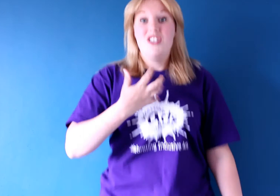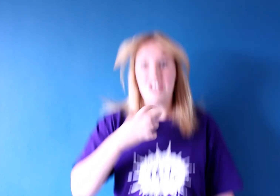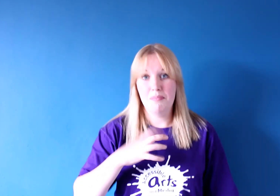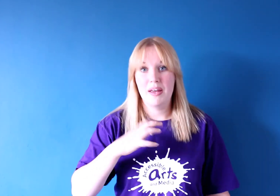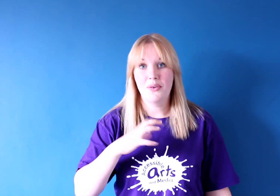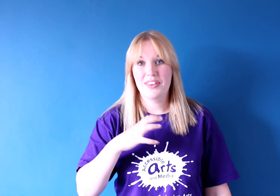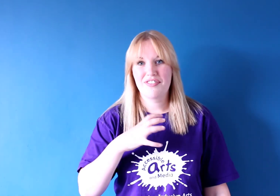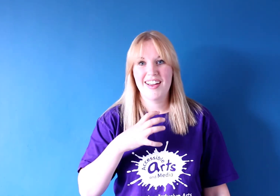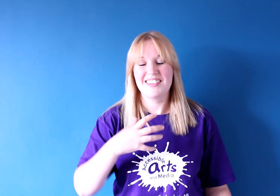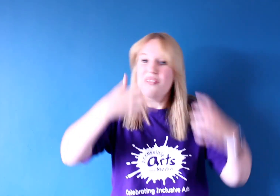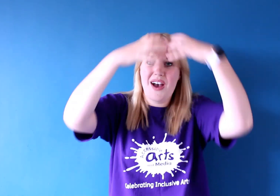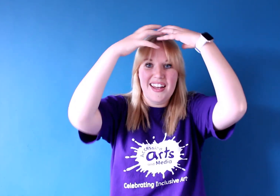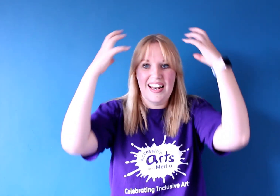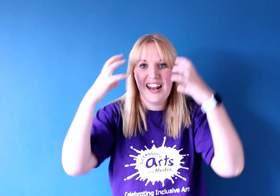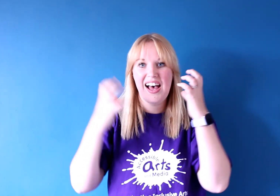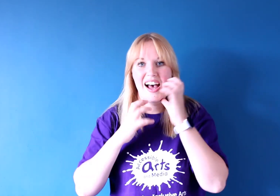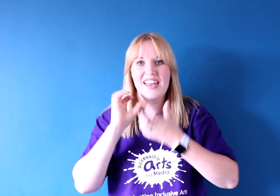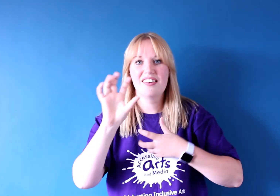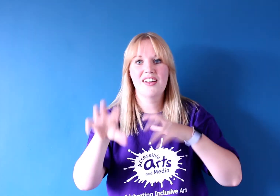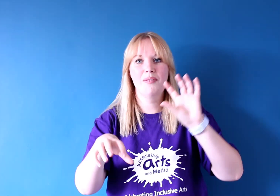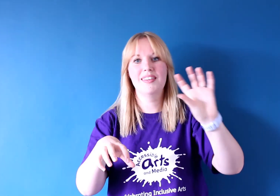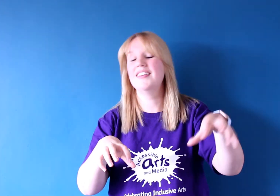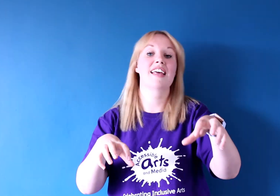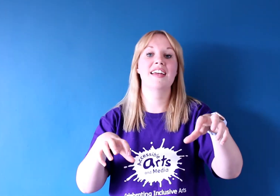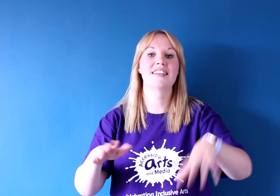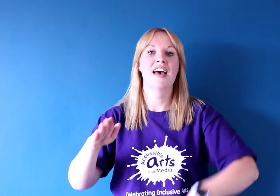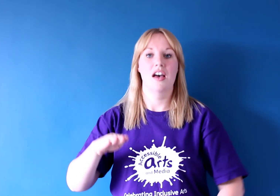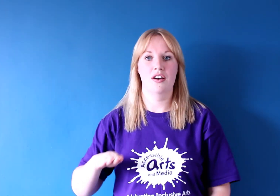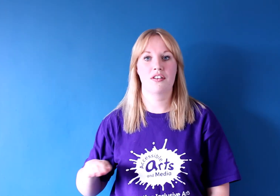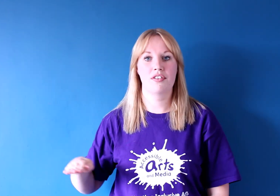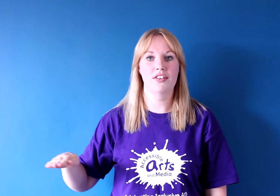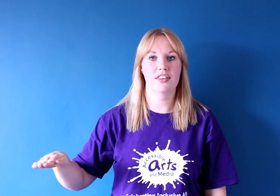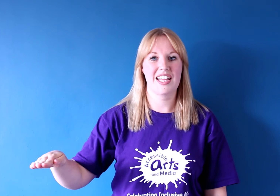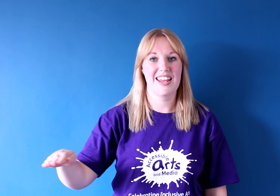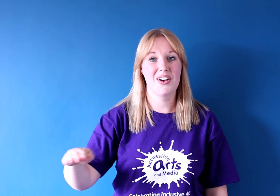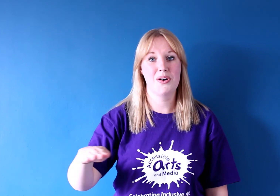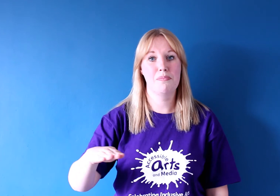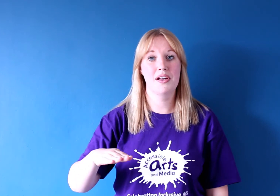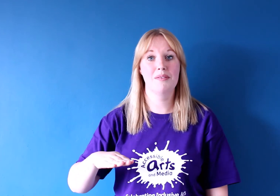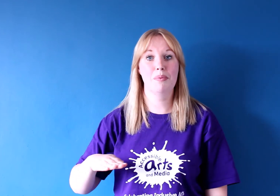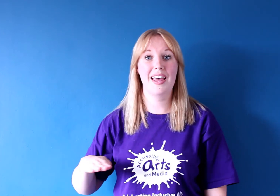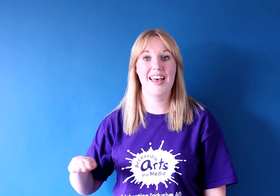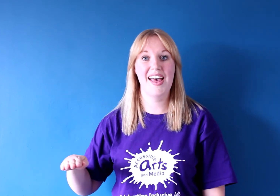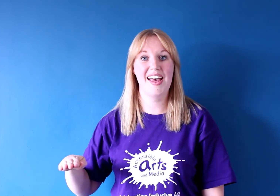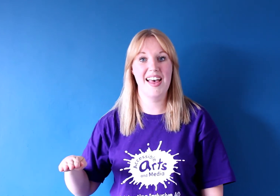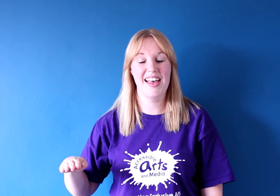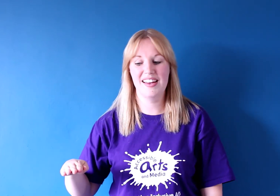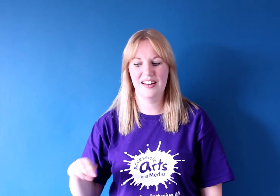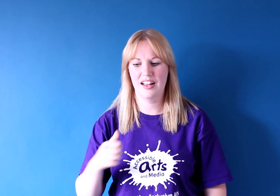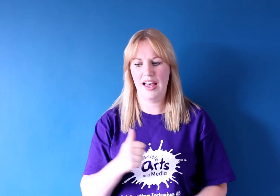Jumping with fright when a lion comes in sight. Across the open plane.